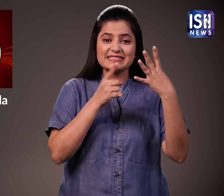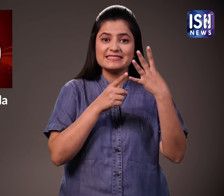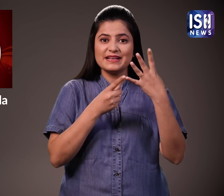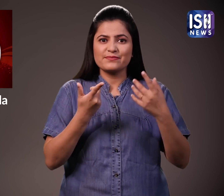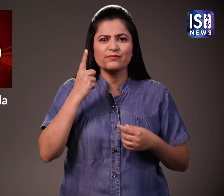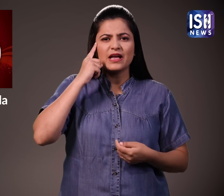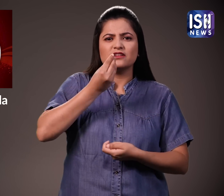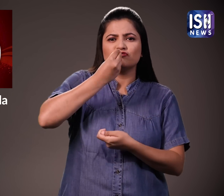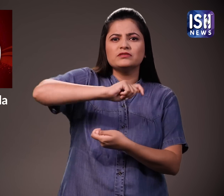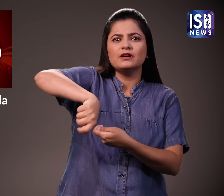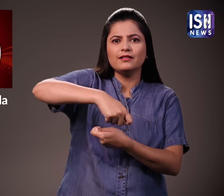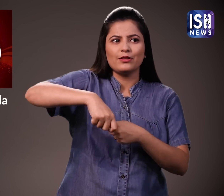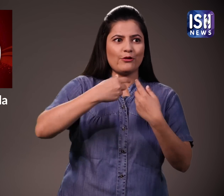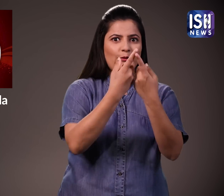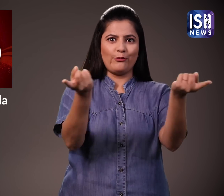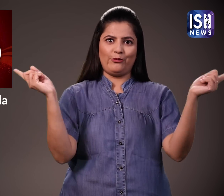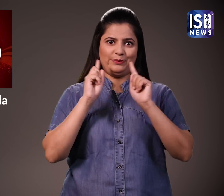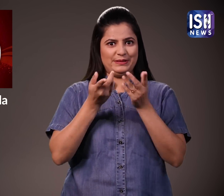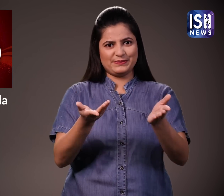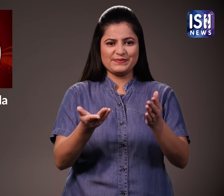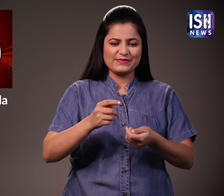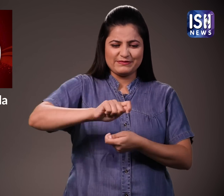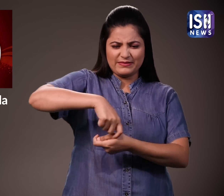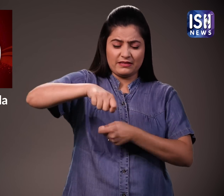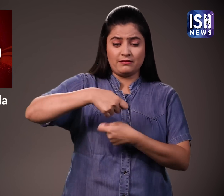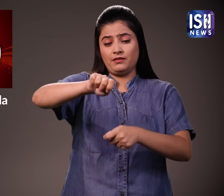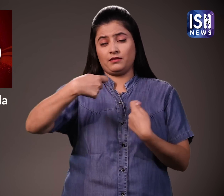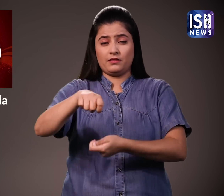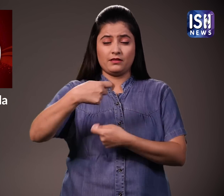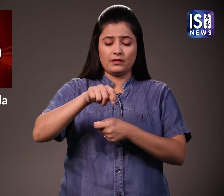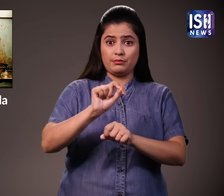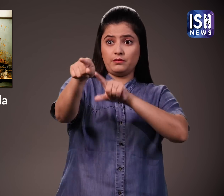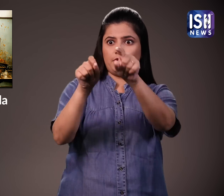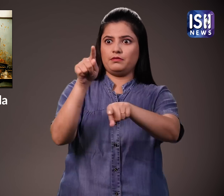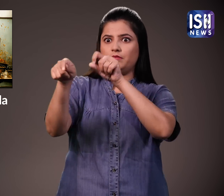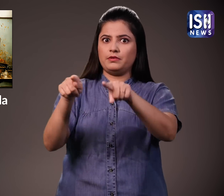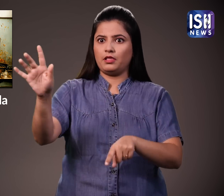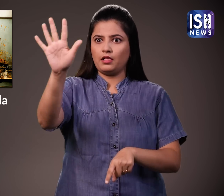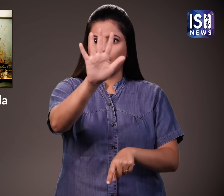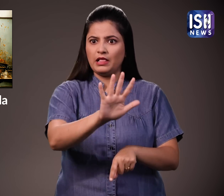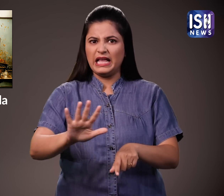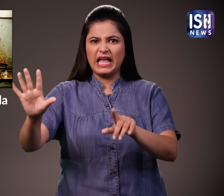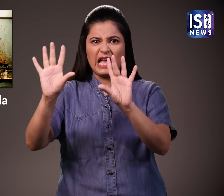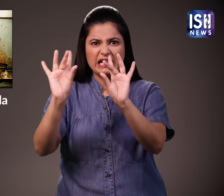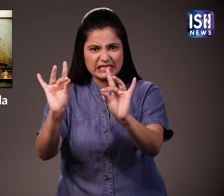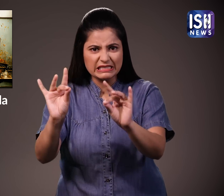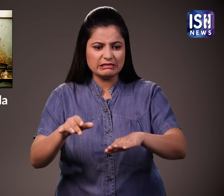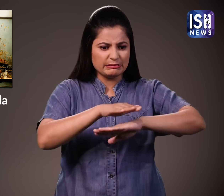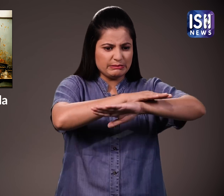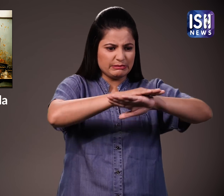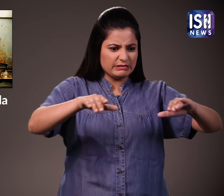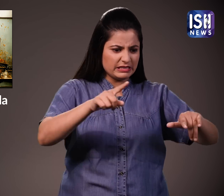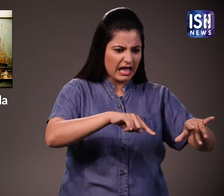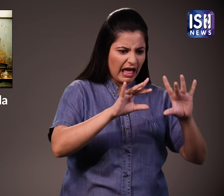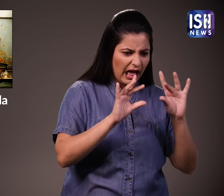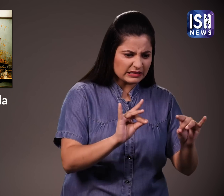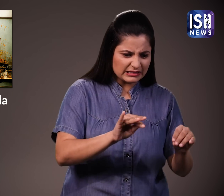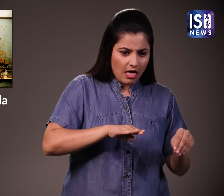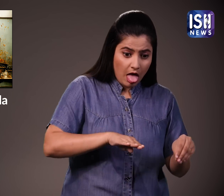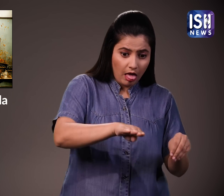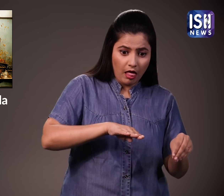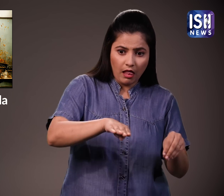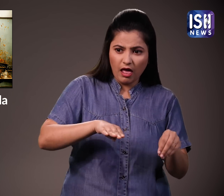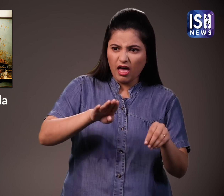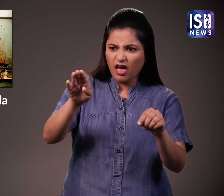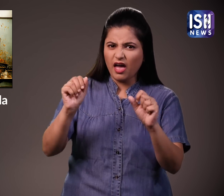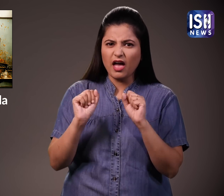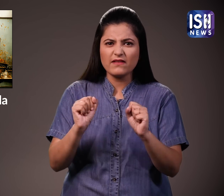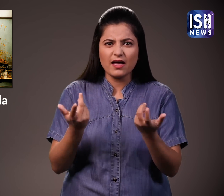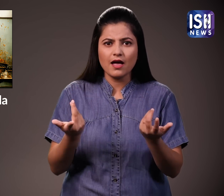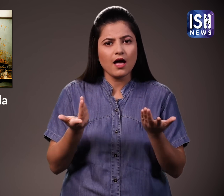4. In the kitchen there are many food splatters on the counter. The surface and the wall becomes very grimy.